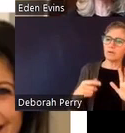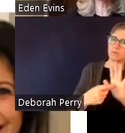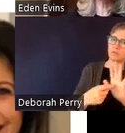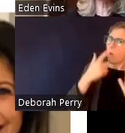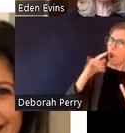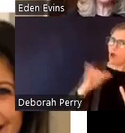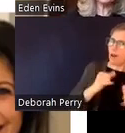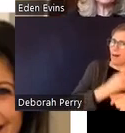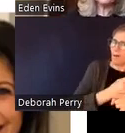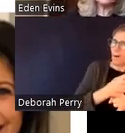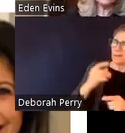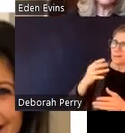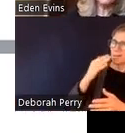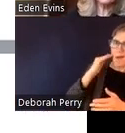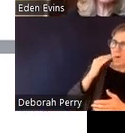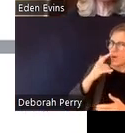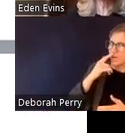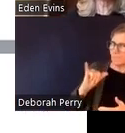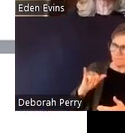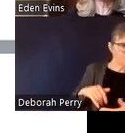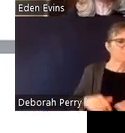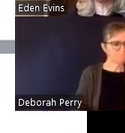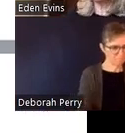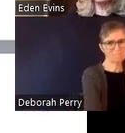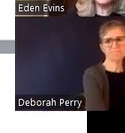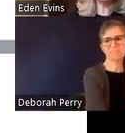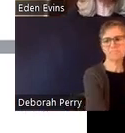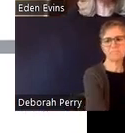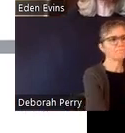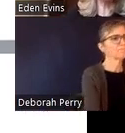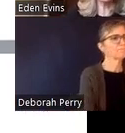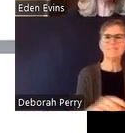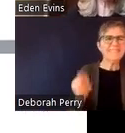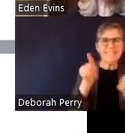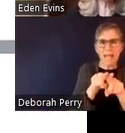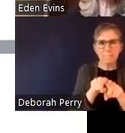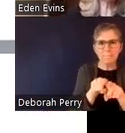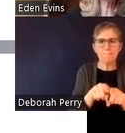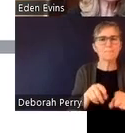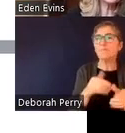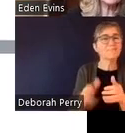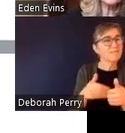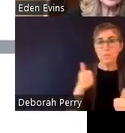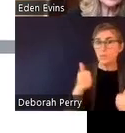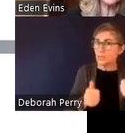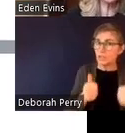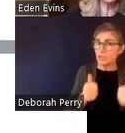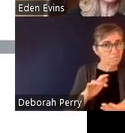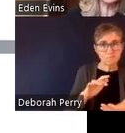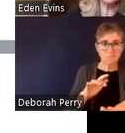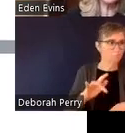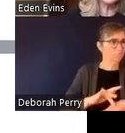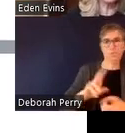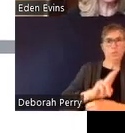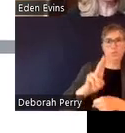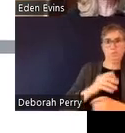Next slide. Exactly the same. So it almost didn't matter which substance you were using;